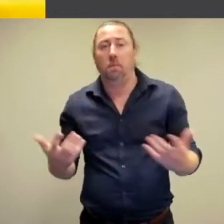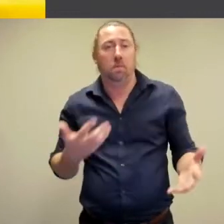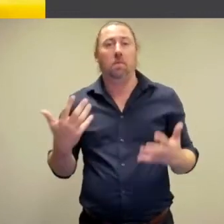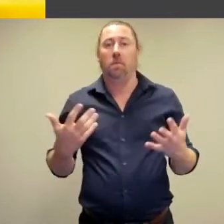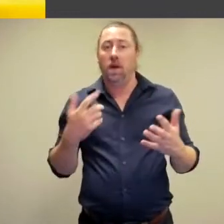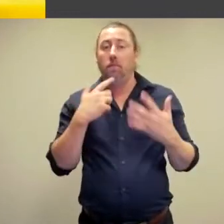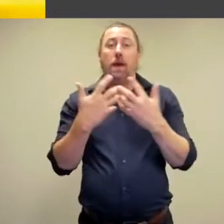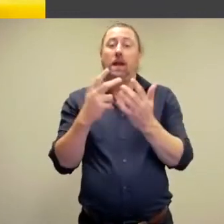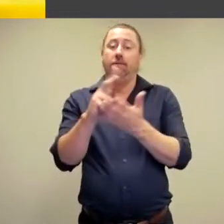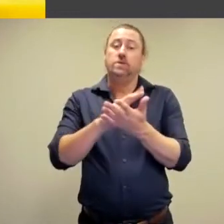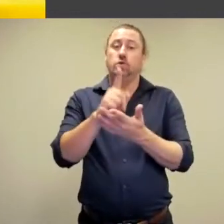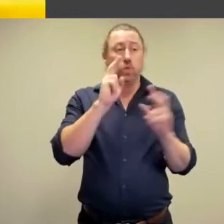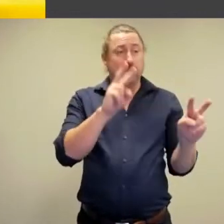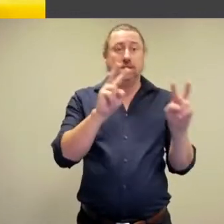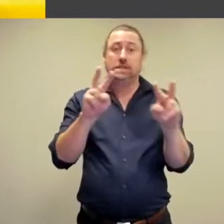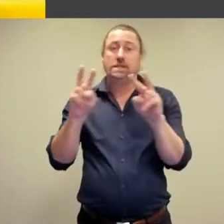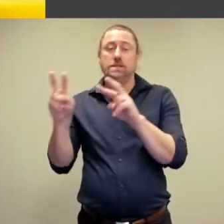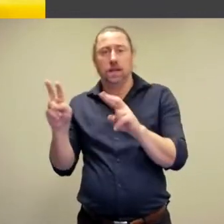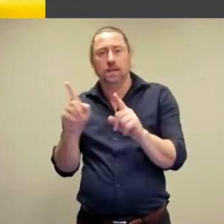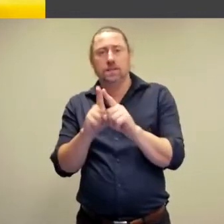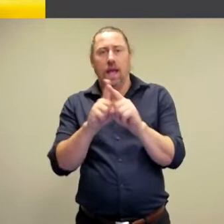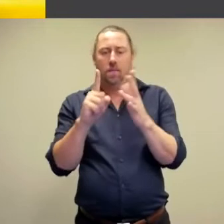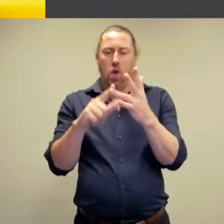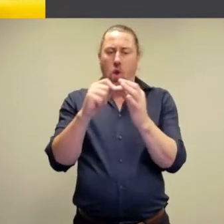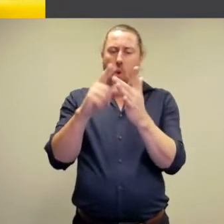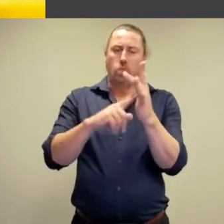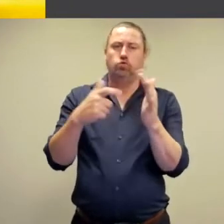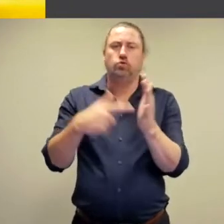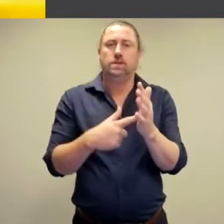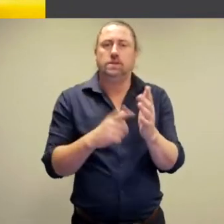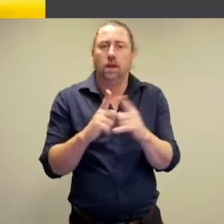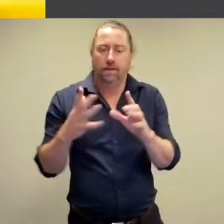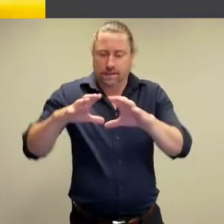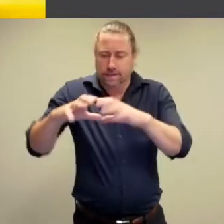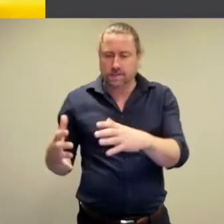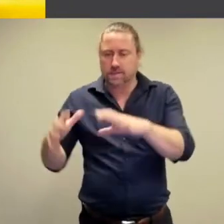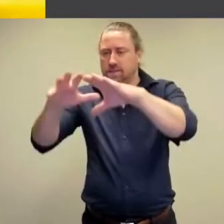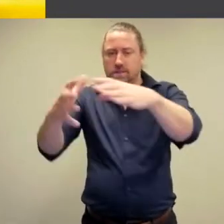videos, we see the same kind of object